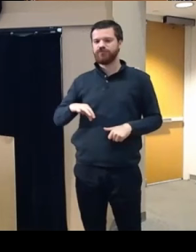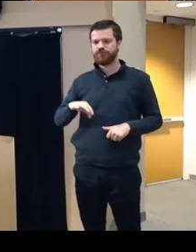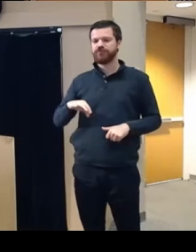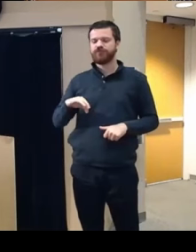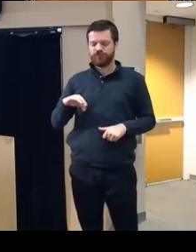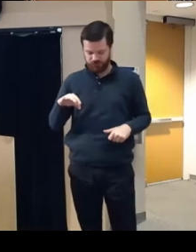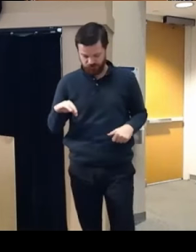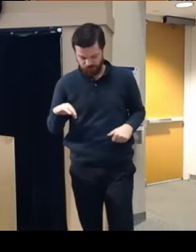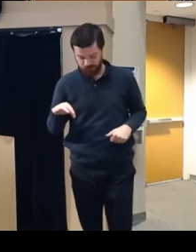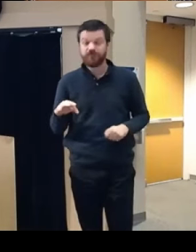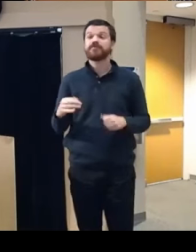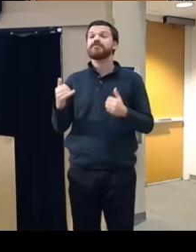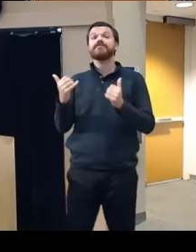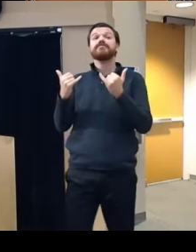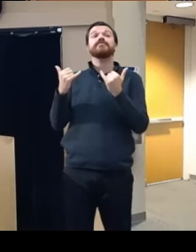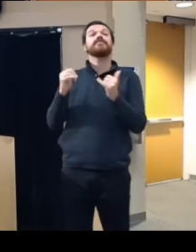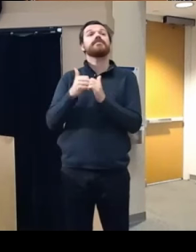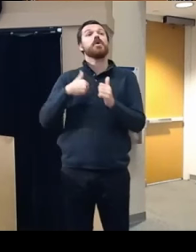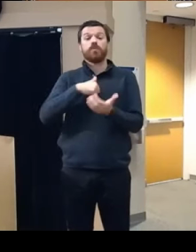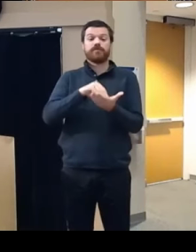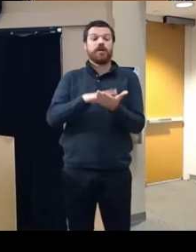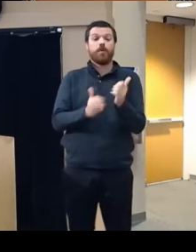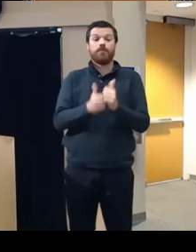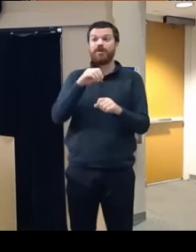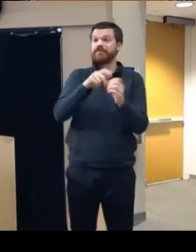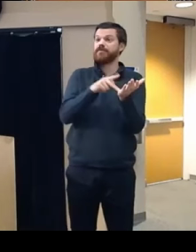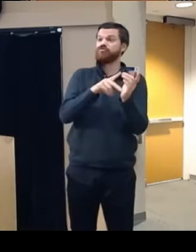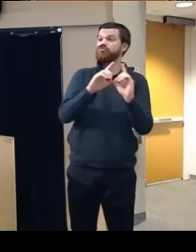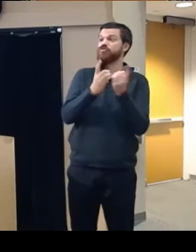about the way that we document most things in Psychiatry is that we use a lot of free